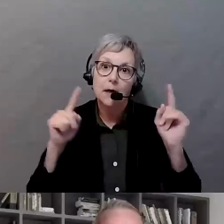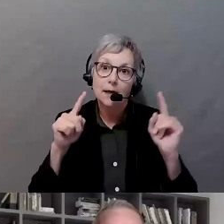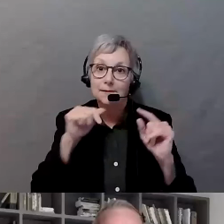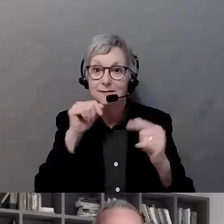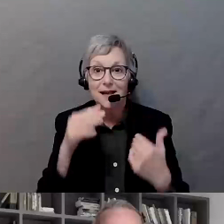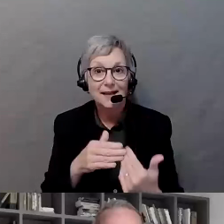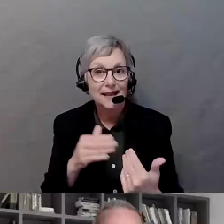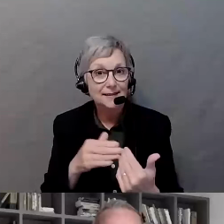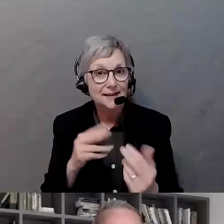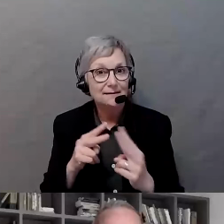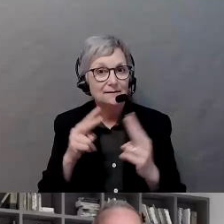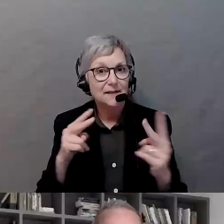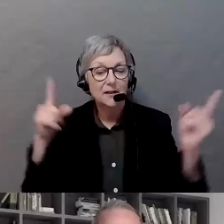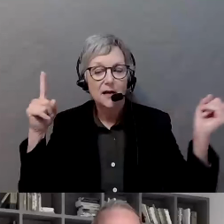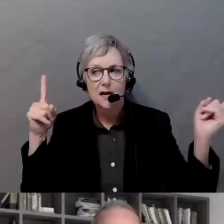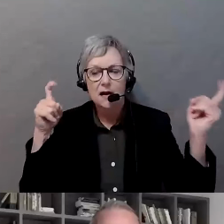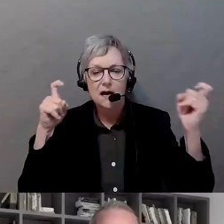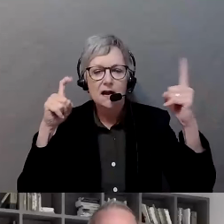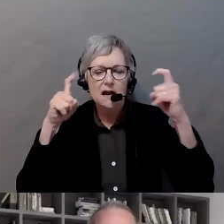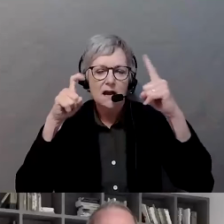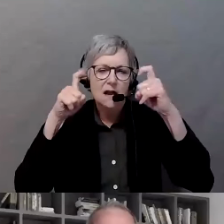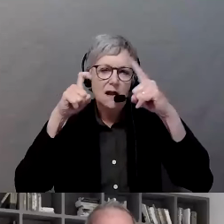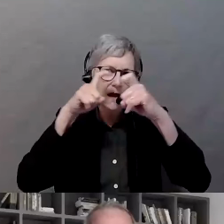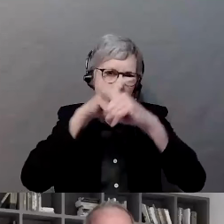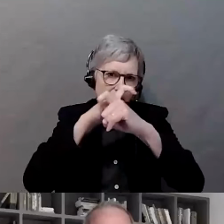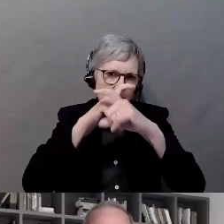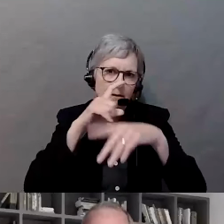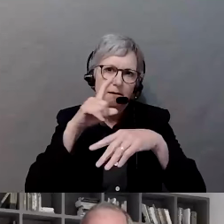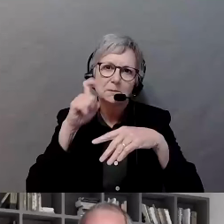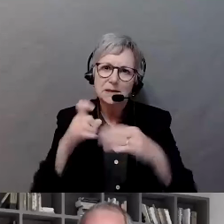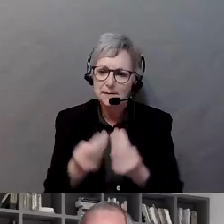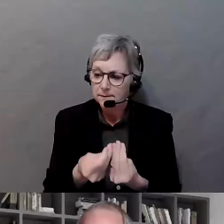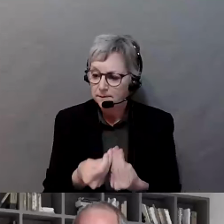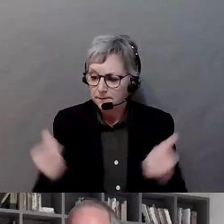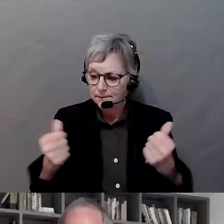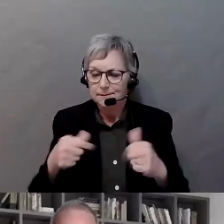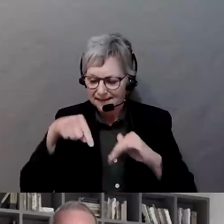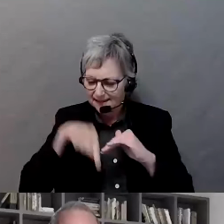HAVE TO GET THE DETAILS RESOLVED THE OTHER THING IS IT IS THE ULTIMATE COPY